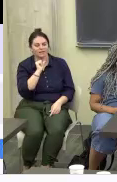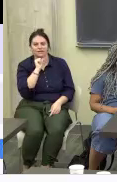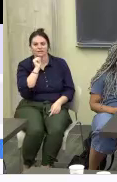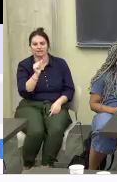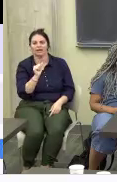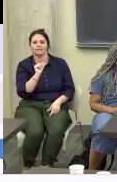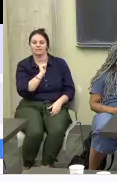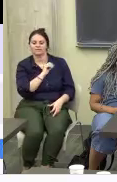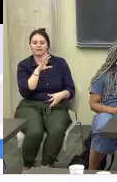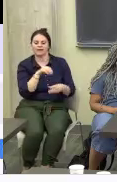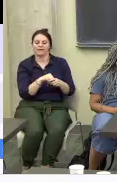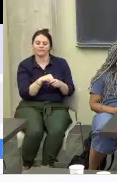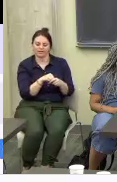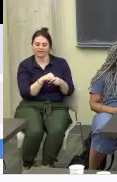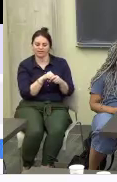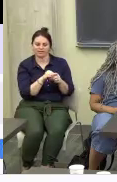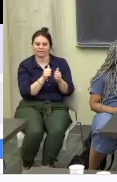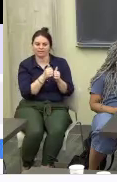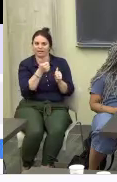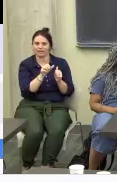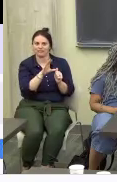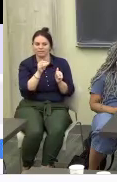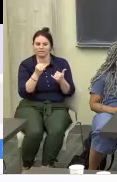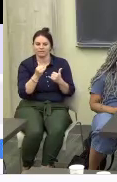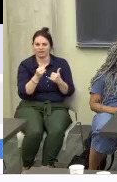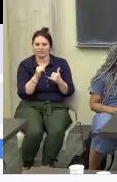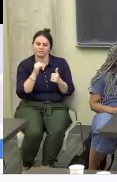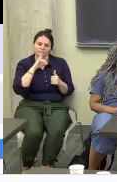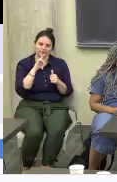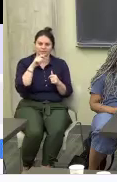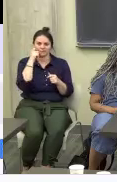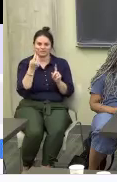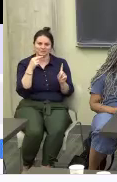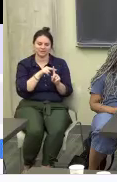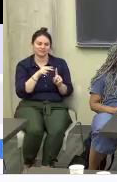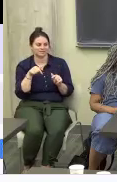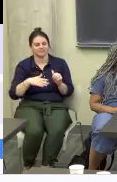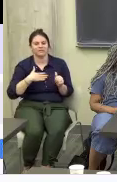which has been really a cool perspective. And so this is my first time after a 30-year career and